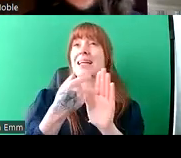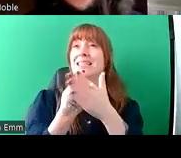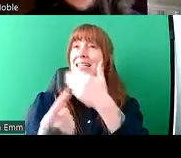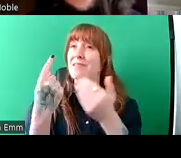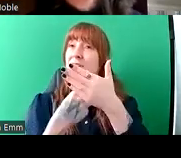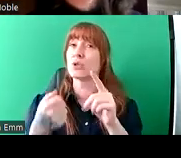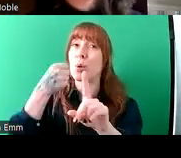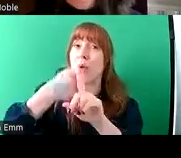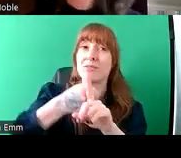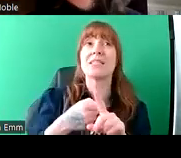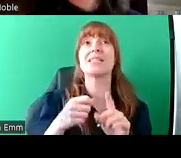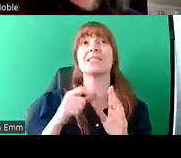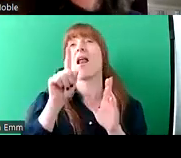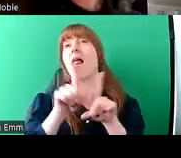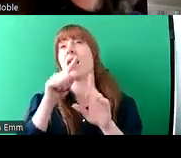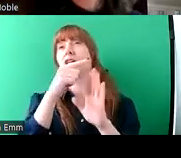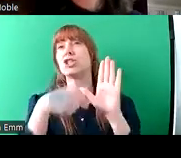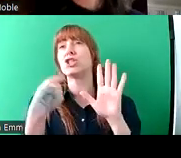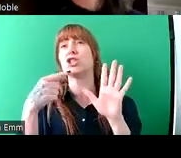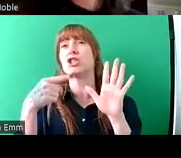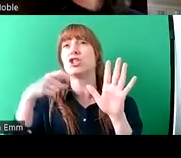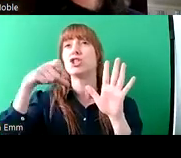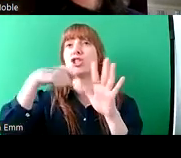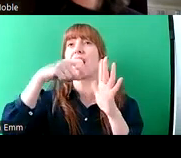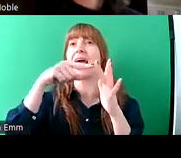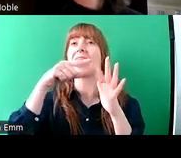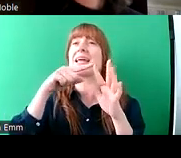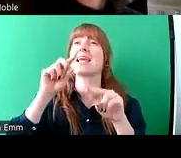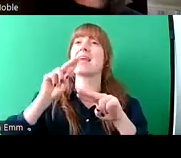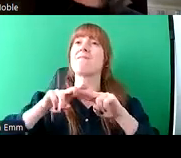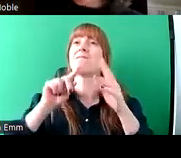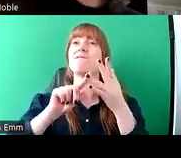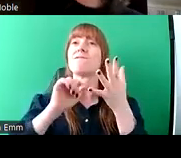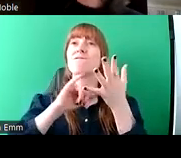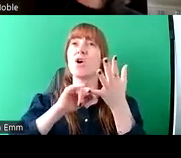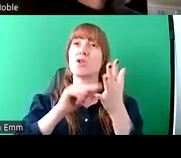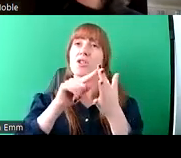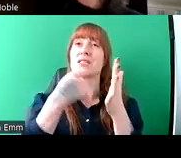again, there's just a huge amount of material in there; some of it is catalogued and some of it